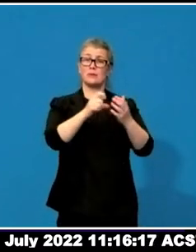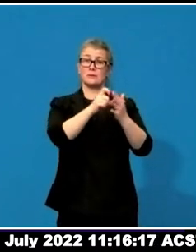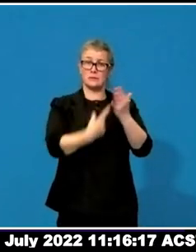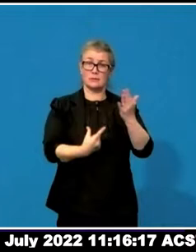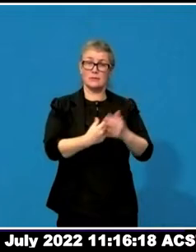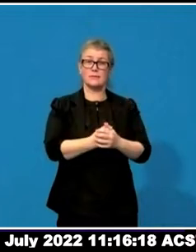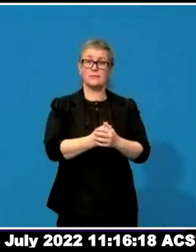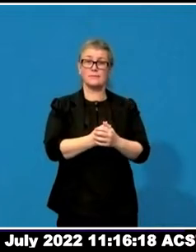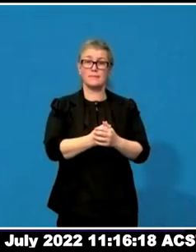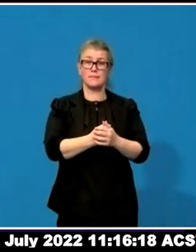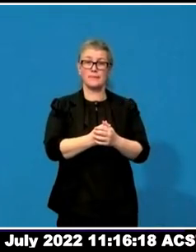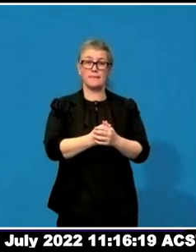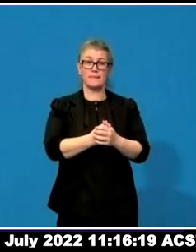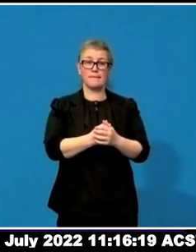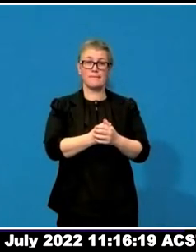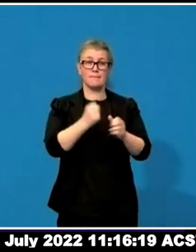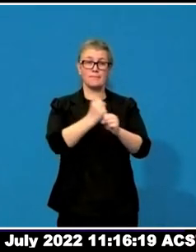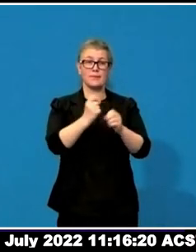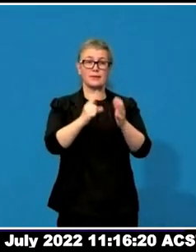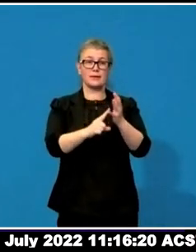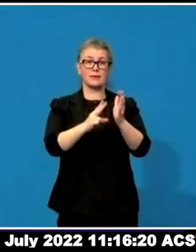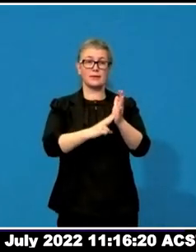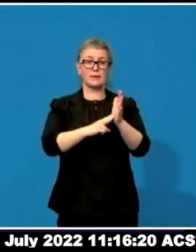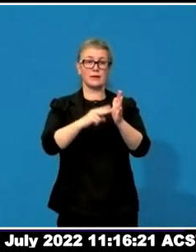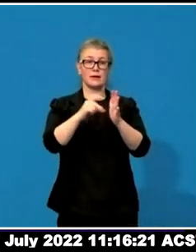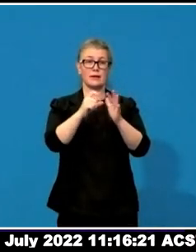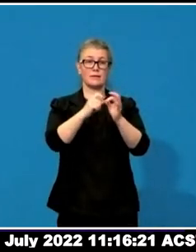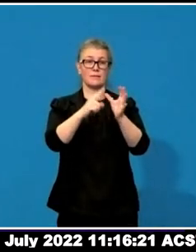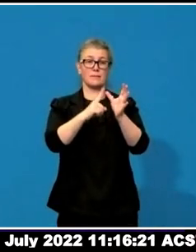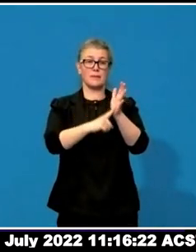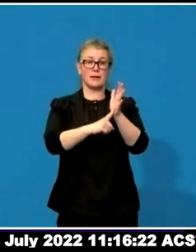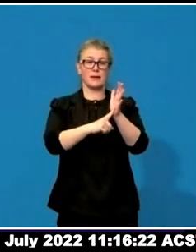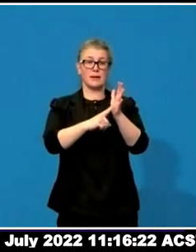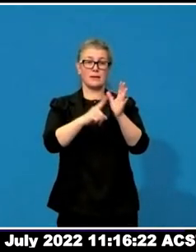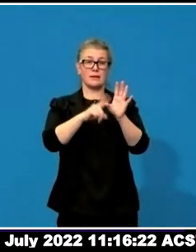Gunbalanya. If I could have the Top End map, which is Map 4, put up again.